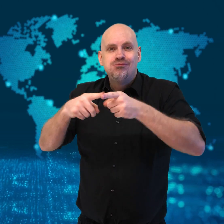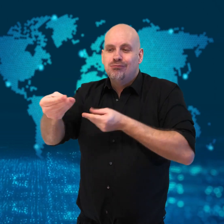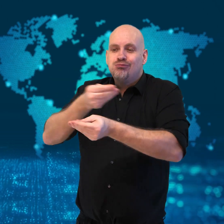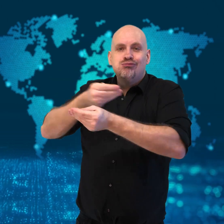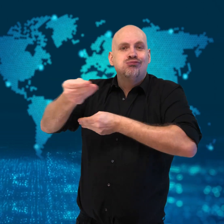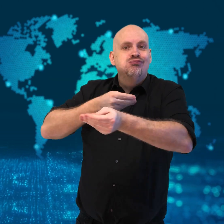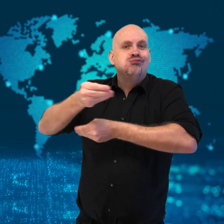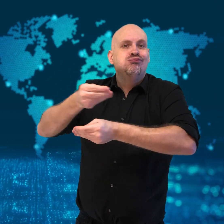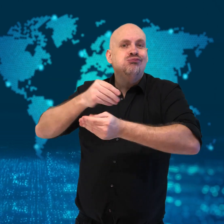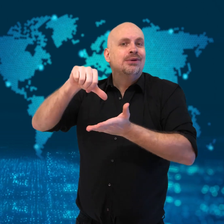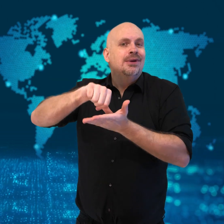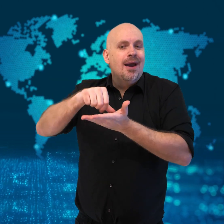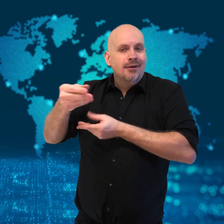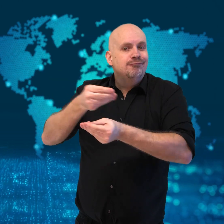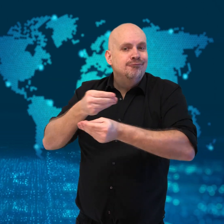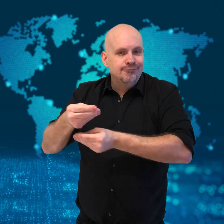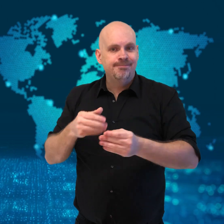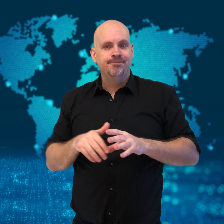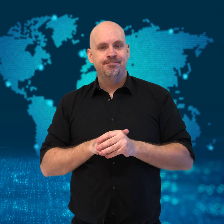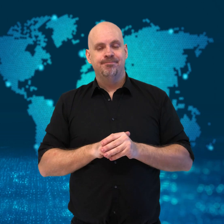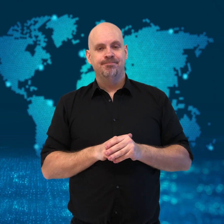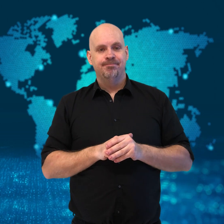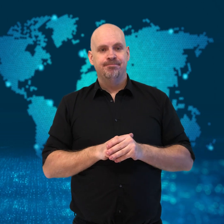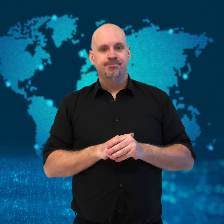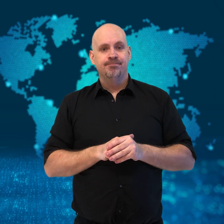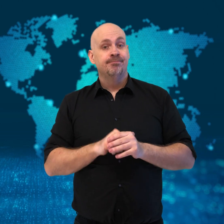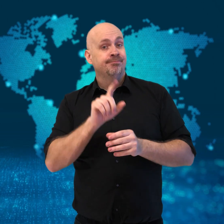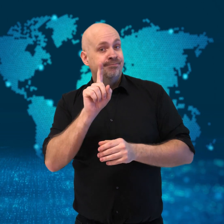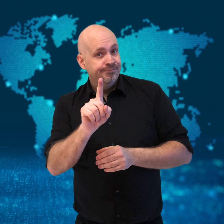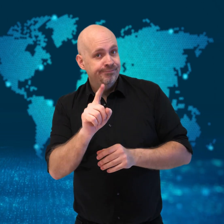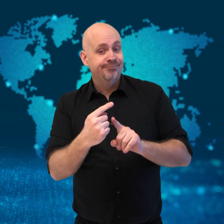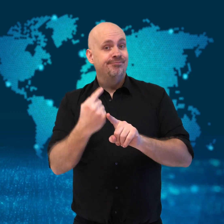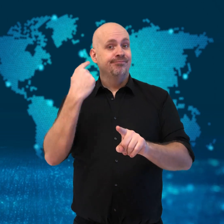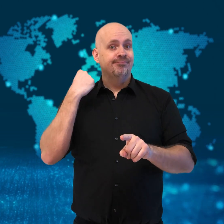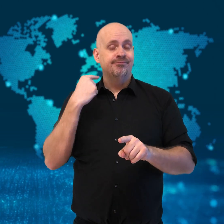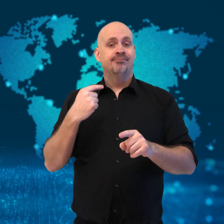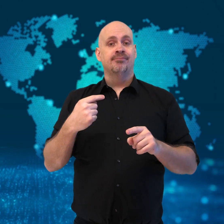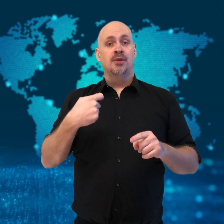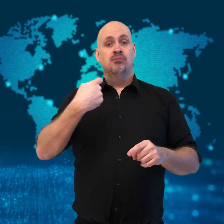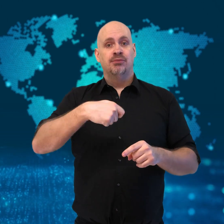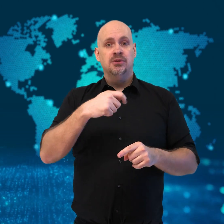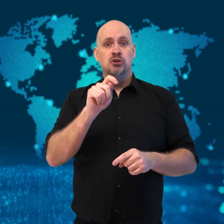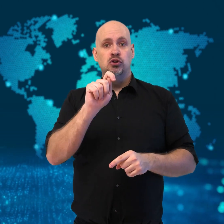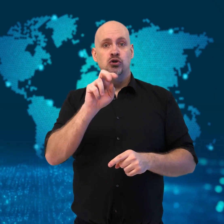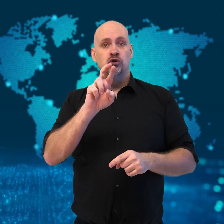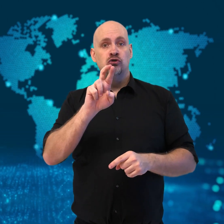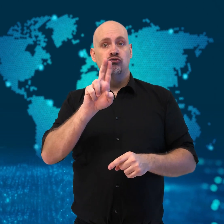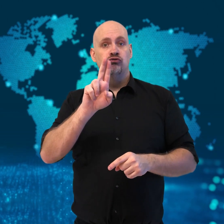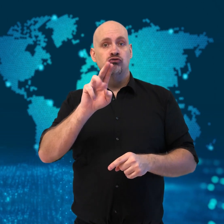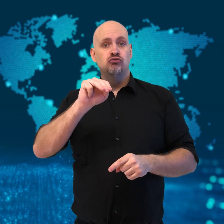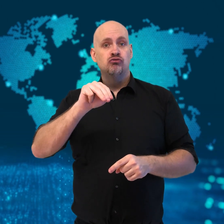the US withdrew from the deal to force Iran to negotiate a new